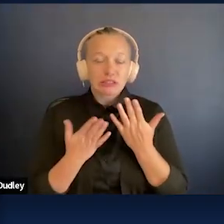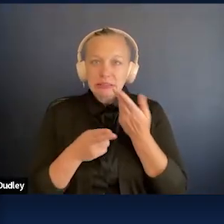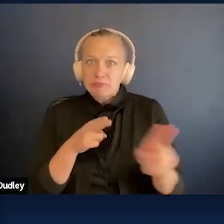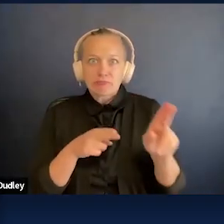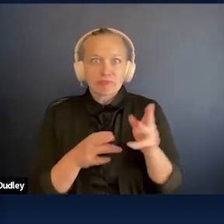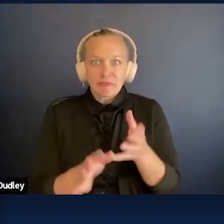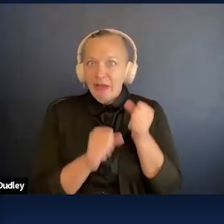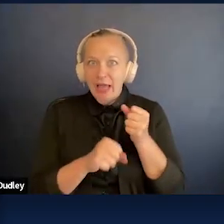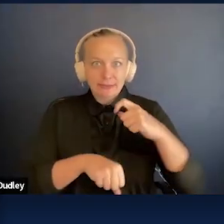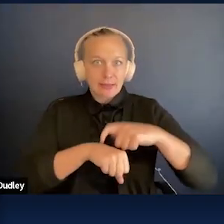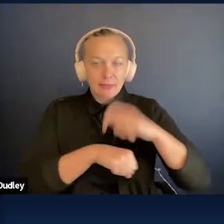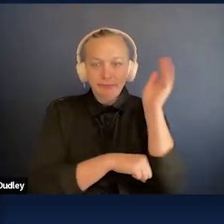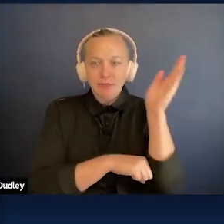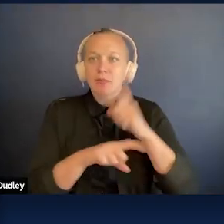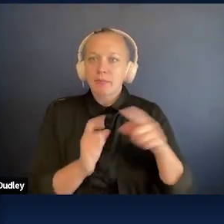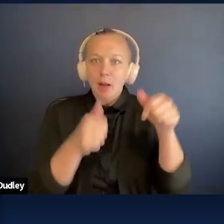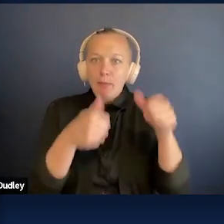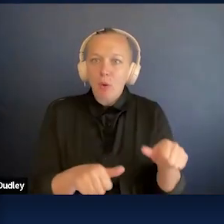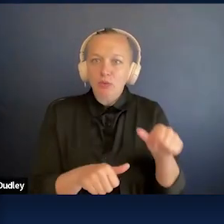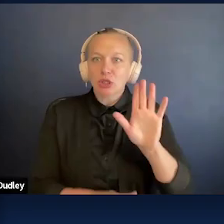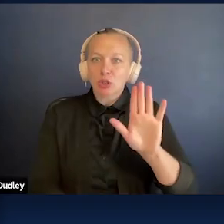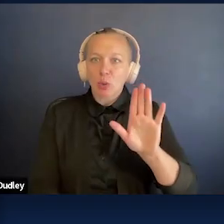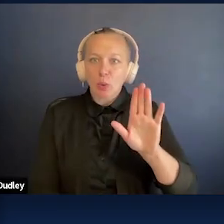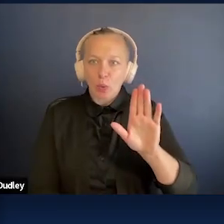Uh, I think India posted the link to the slides in the chat.